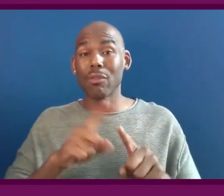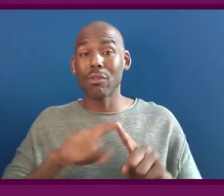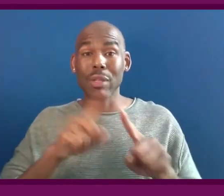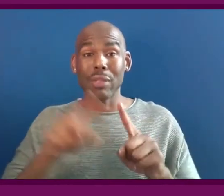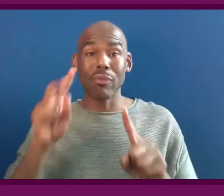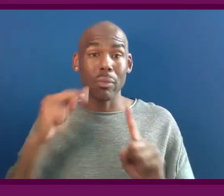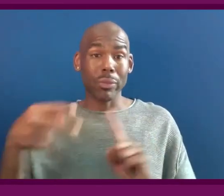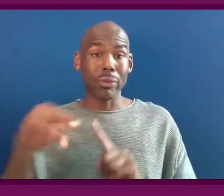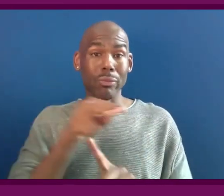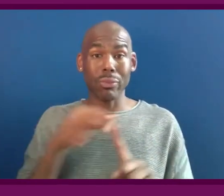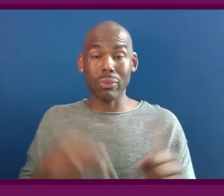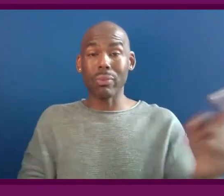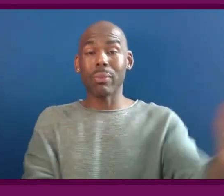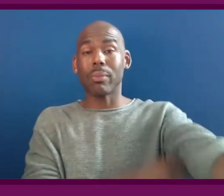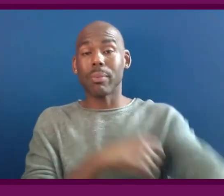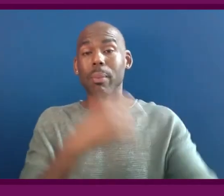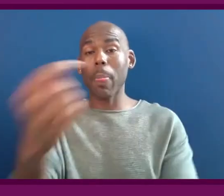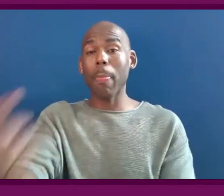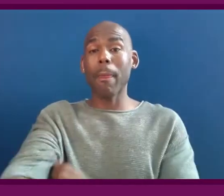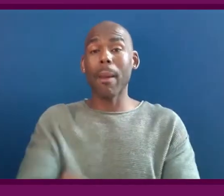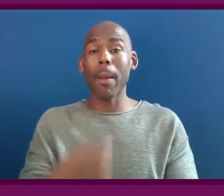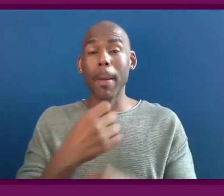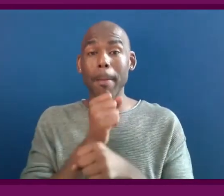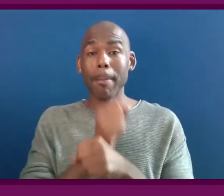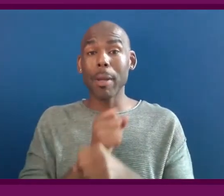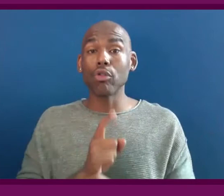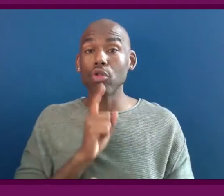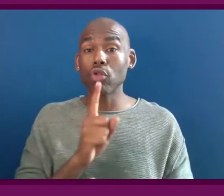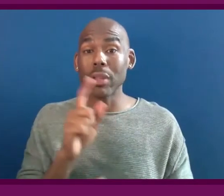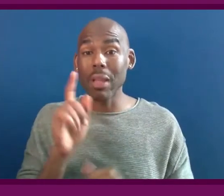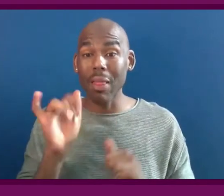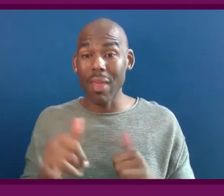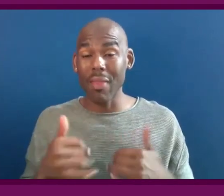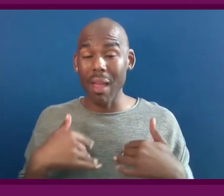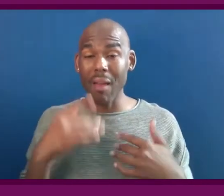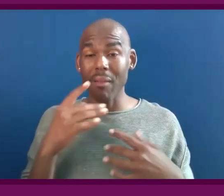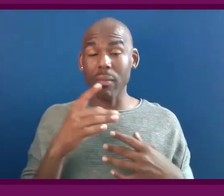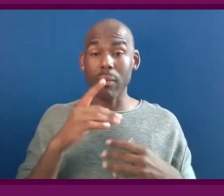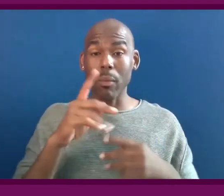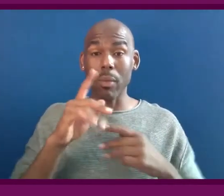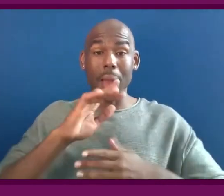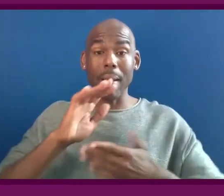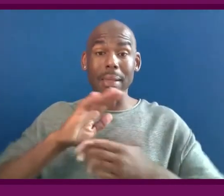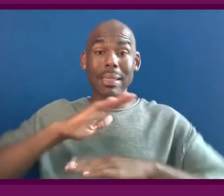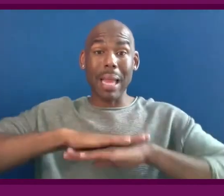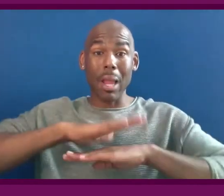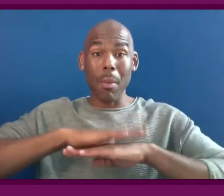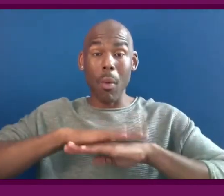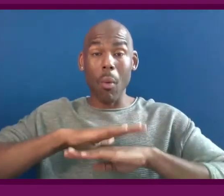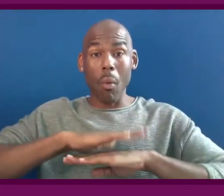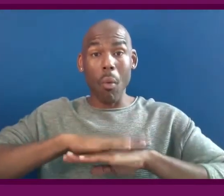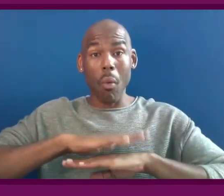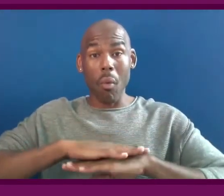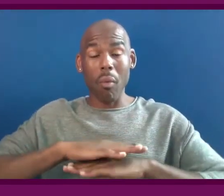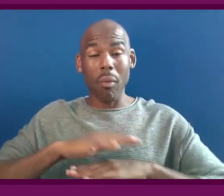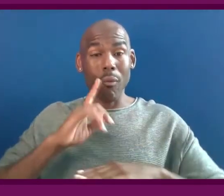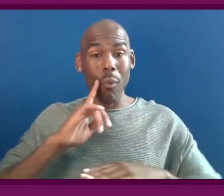different points of view and making sure that that table of individuals that are reviewing that application are at the table are diverse.